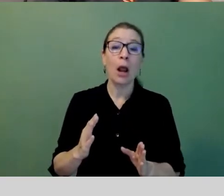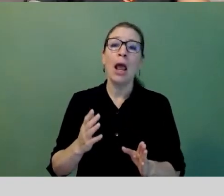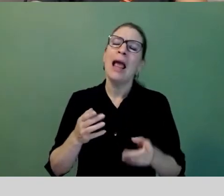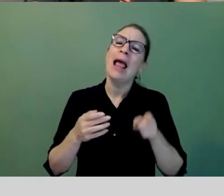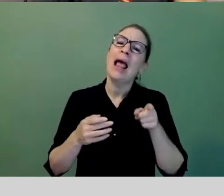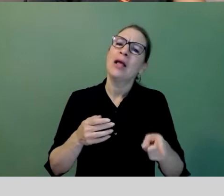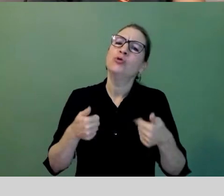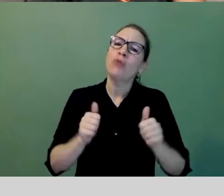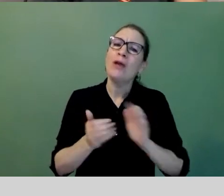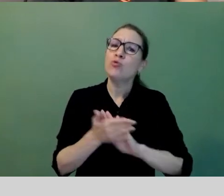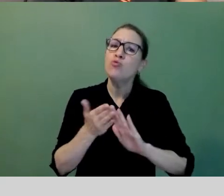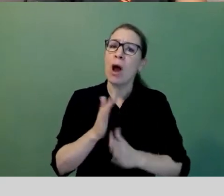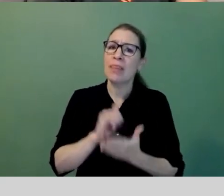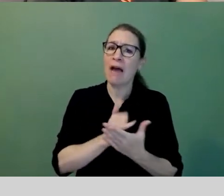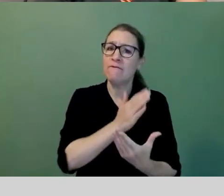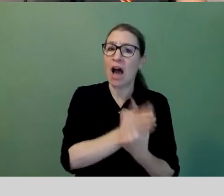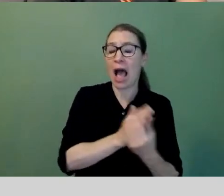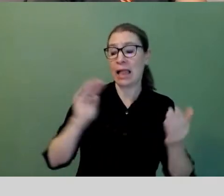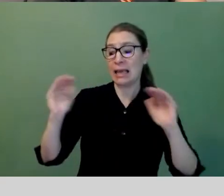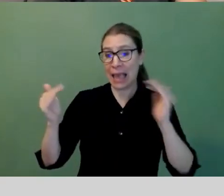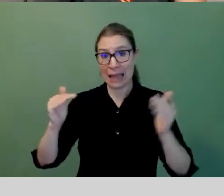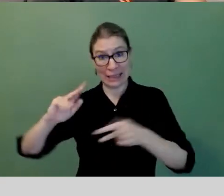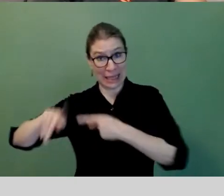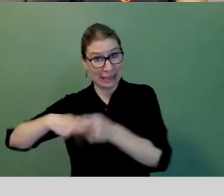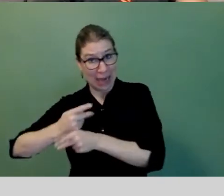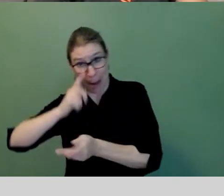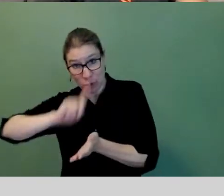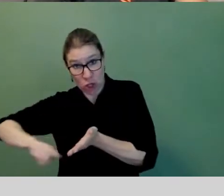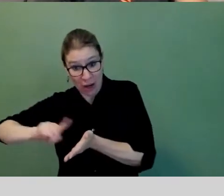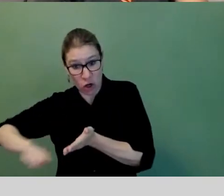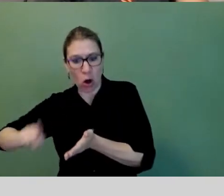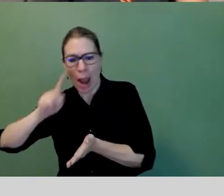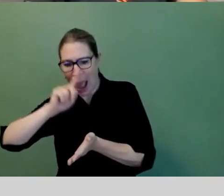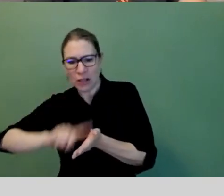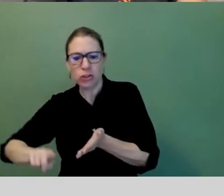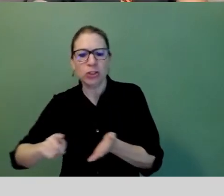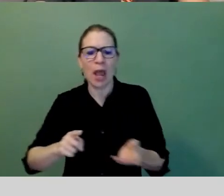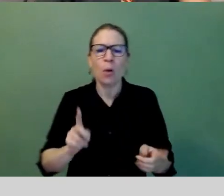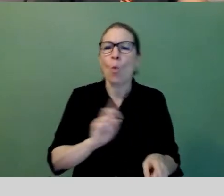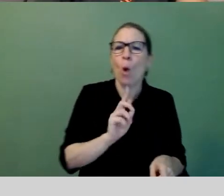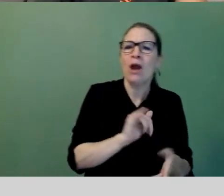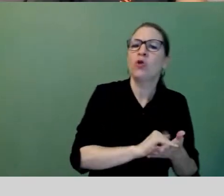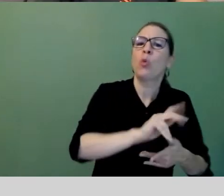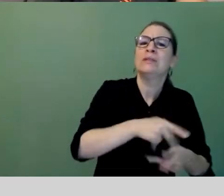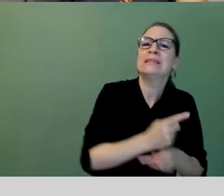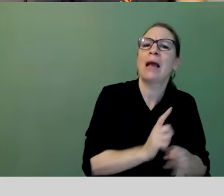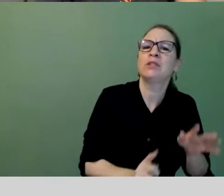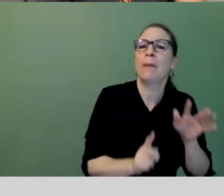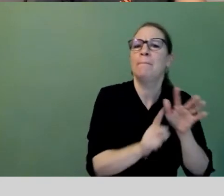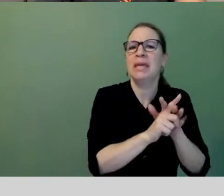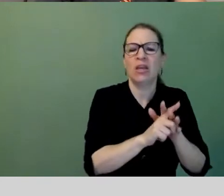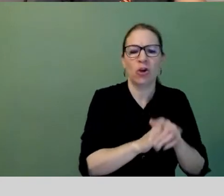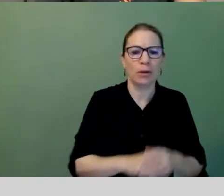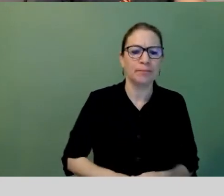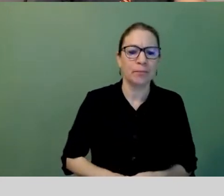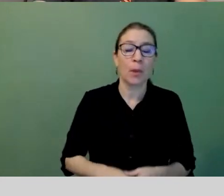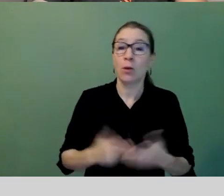Now let's try to run this particular file against the type checker and check what all errors does this type checker say to us.